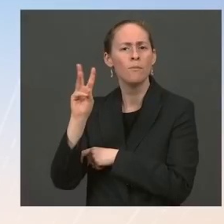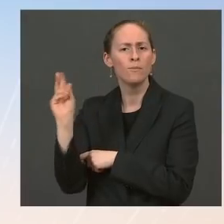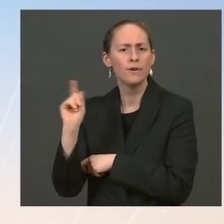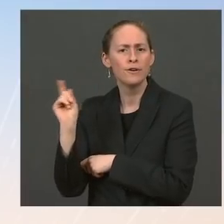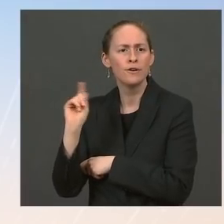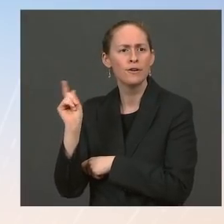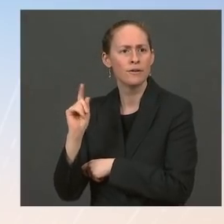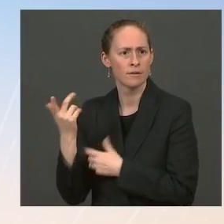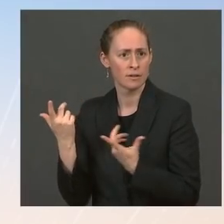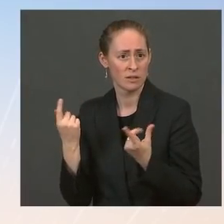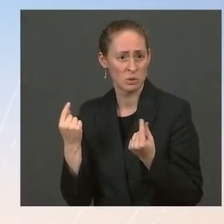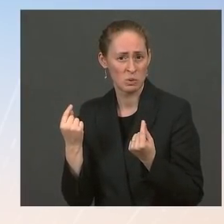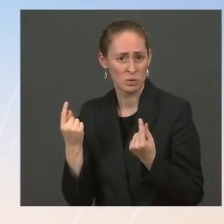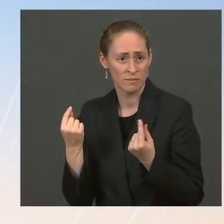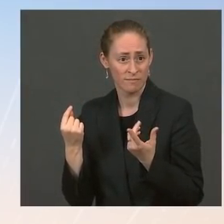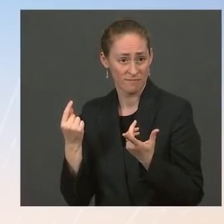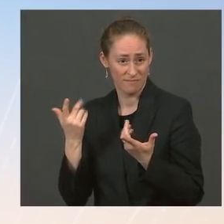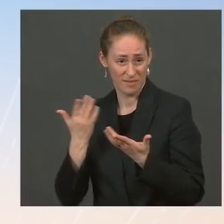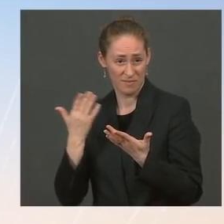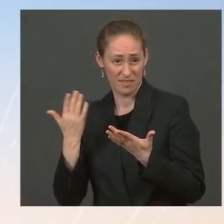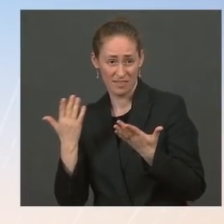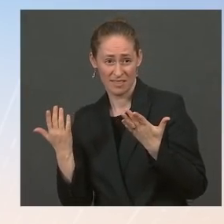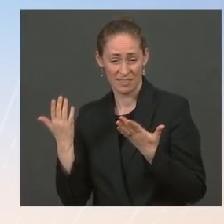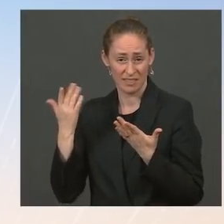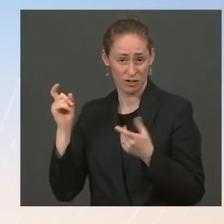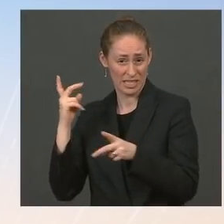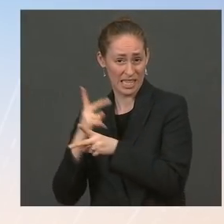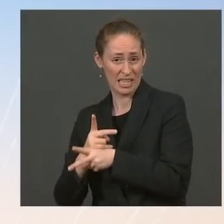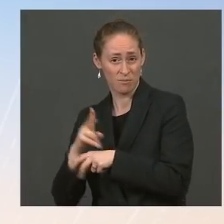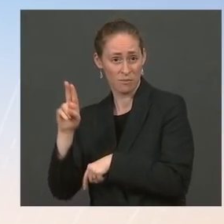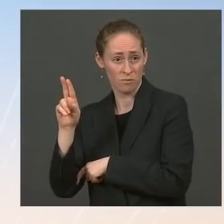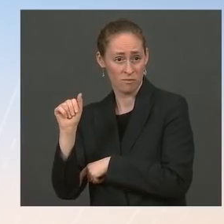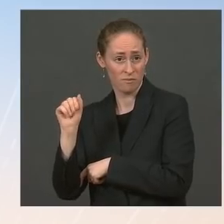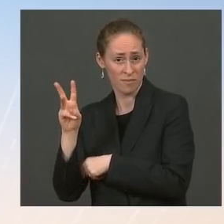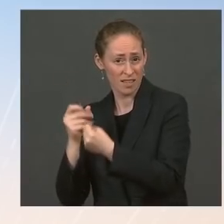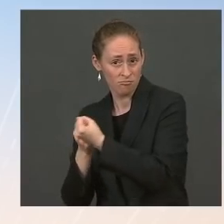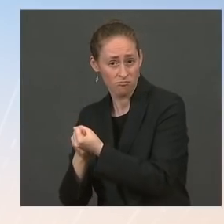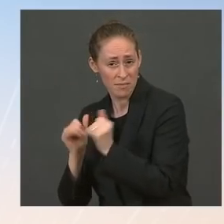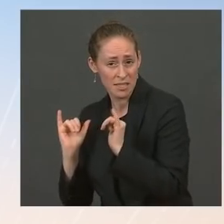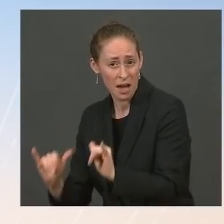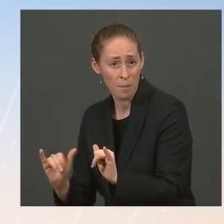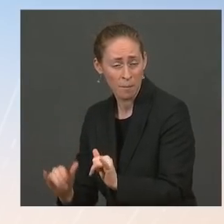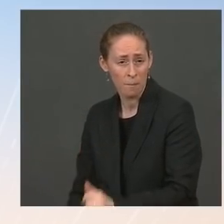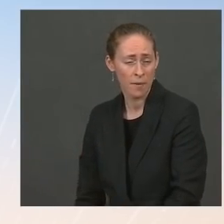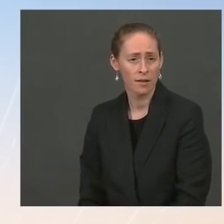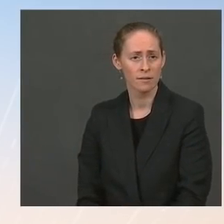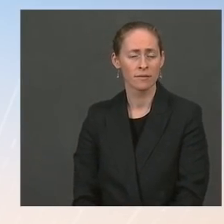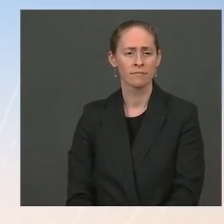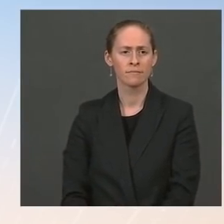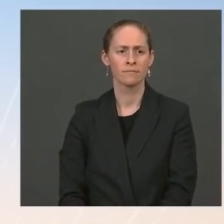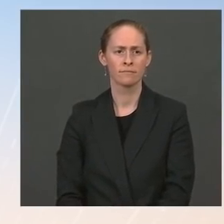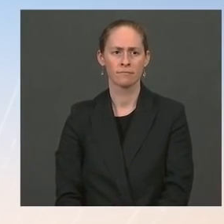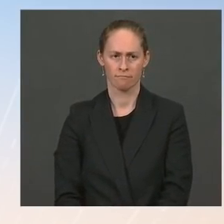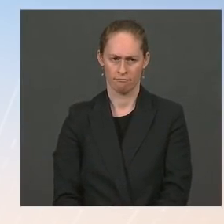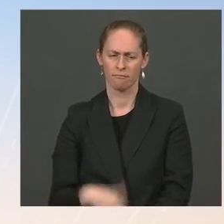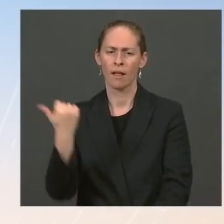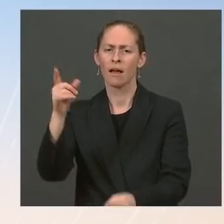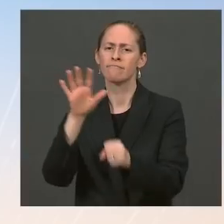Ms. Psaki: The President is pretty committed to the bill providing good-paying union jobs. The Press: The President seemed to say this morning --